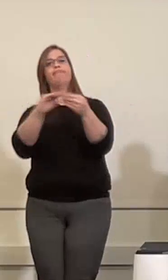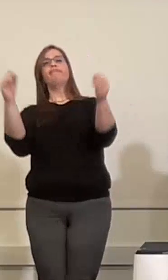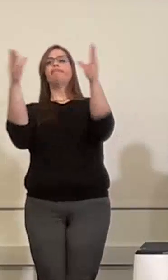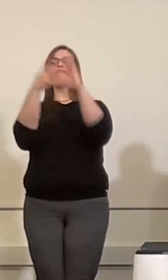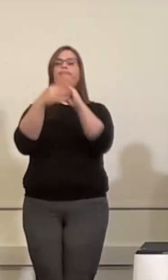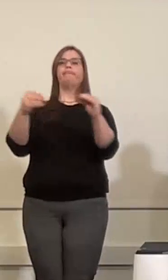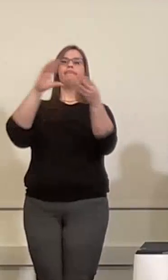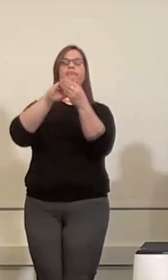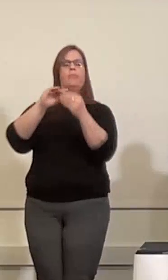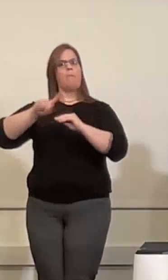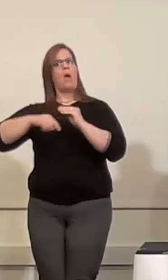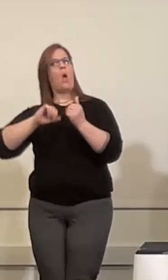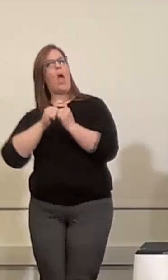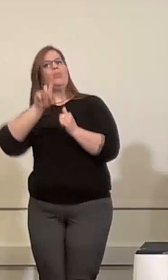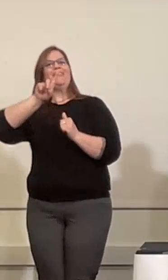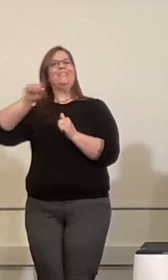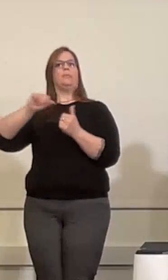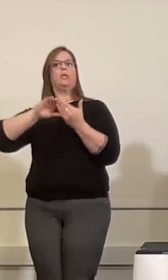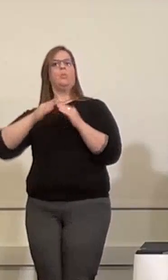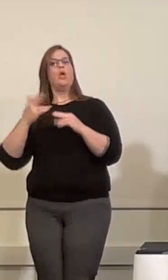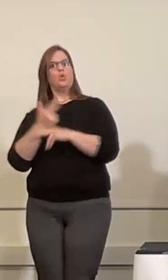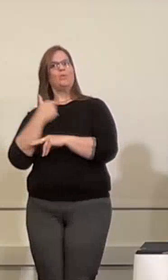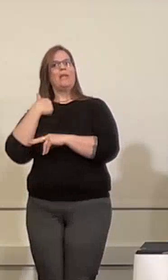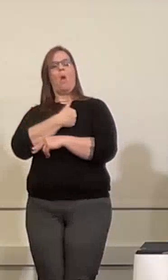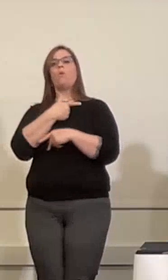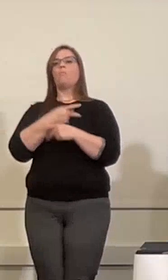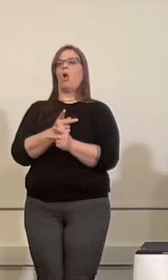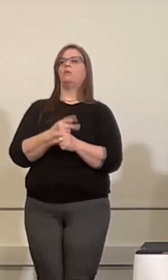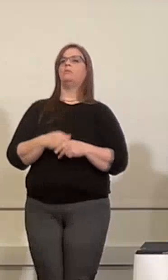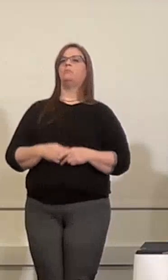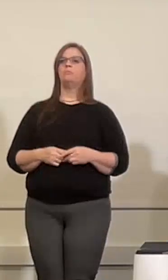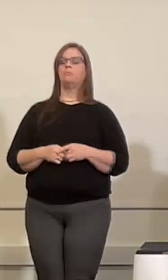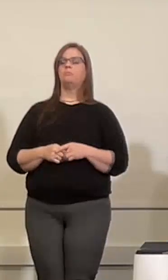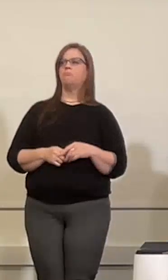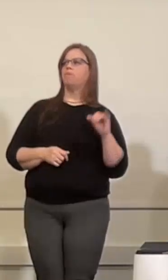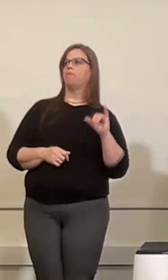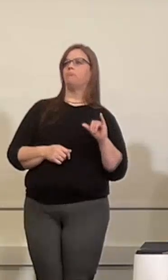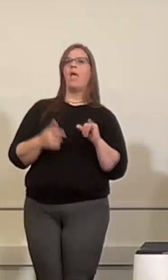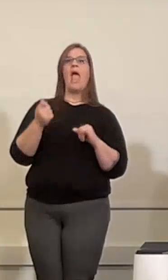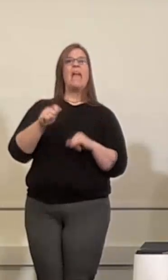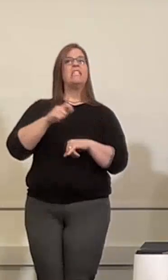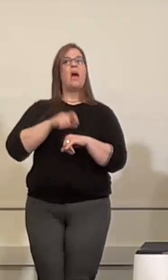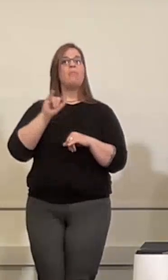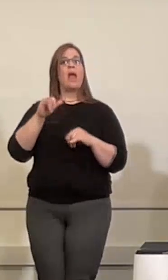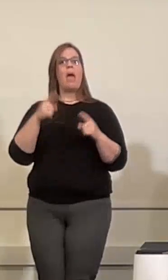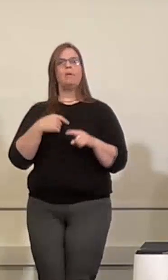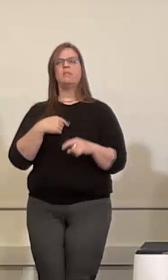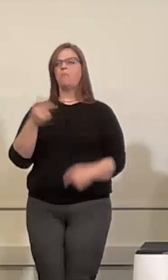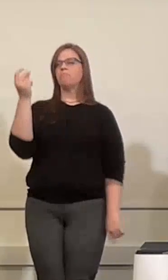community is using our product. Anytime those things happen, I'm like on a I'm going to send an